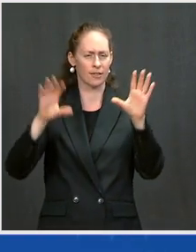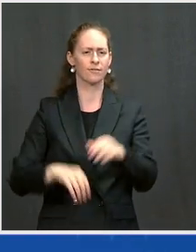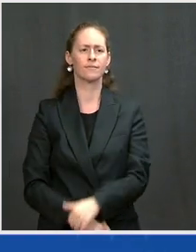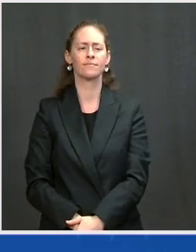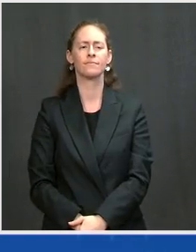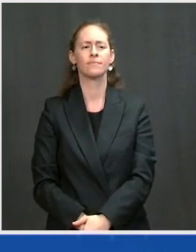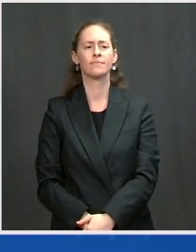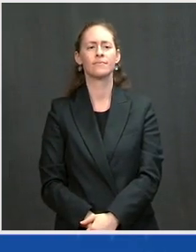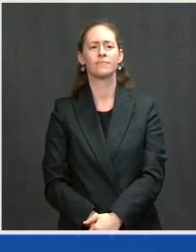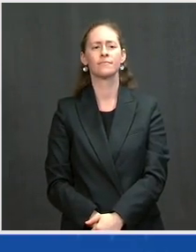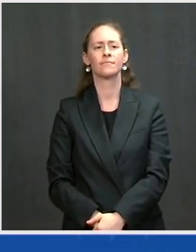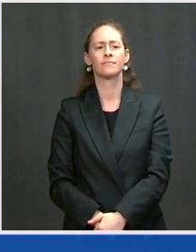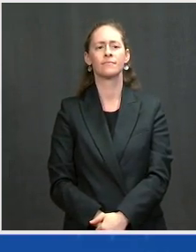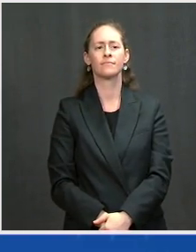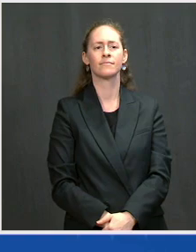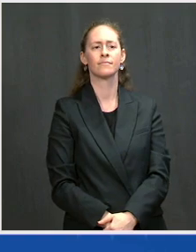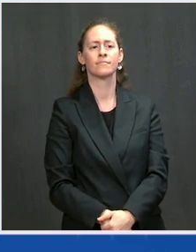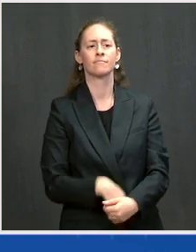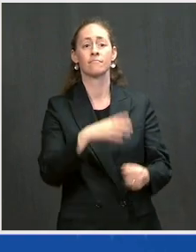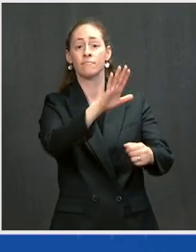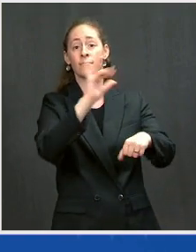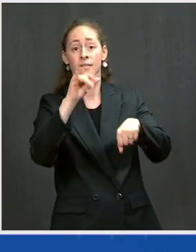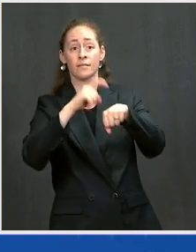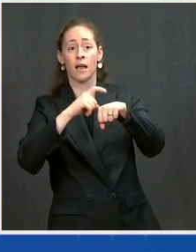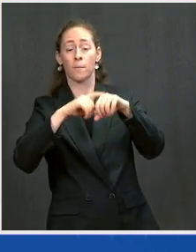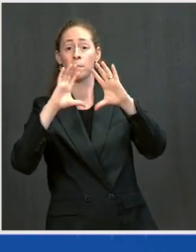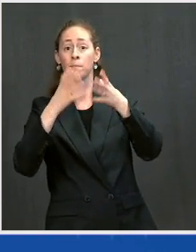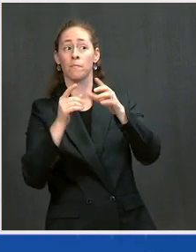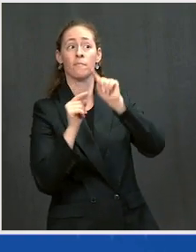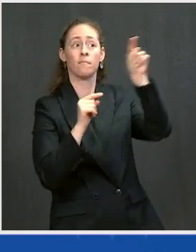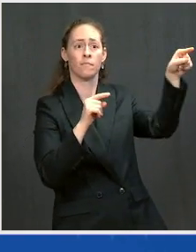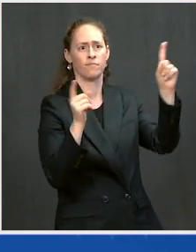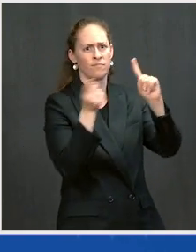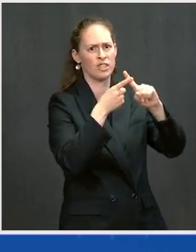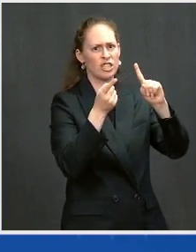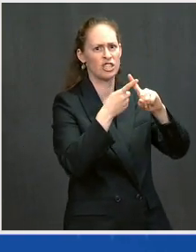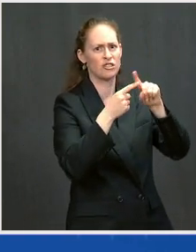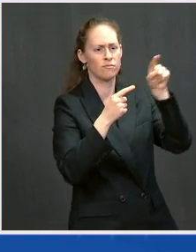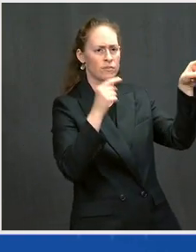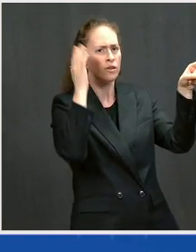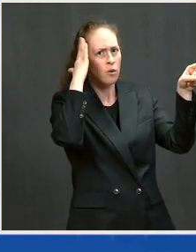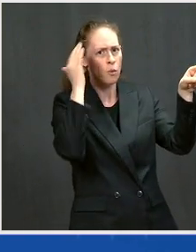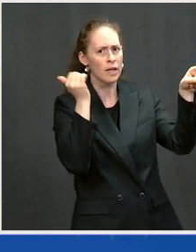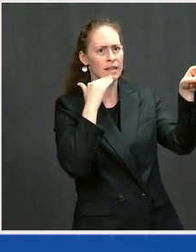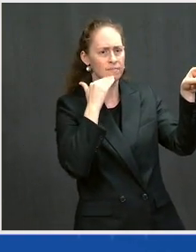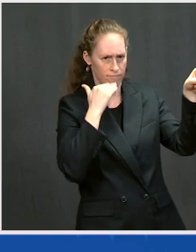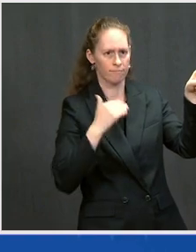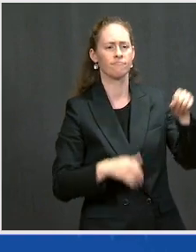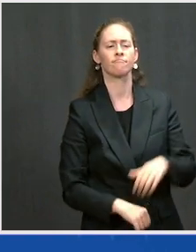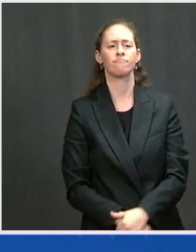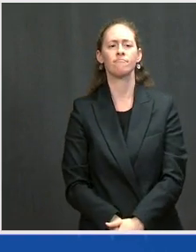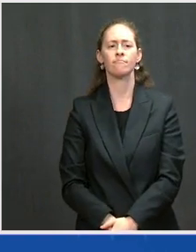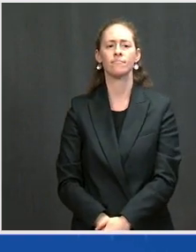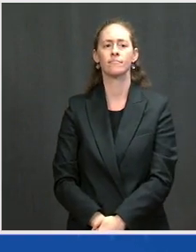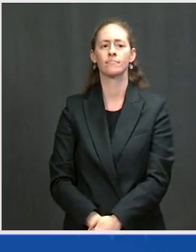in an army that only recently been integrated, he chose with his team included a black,